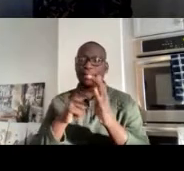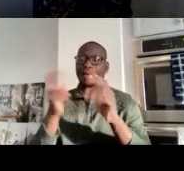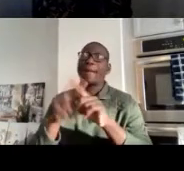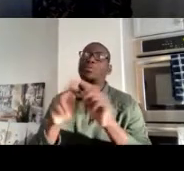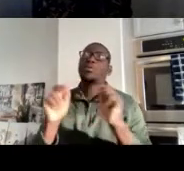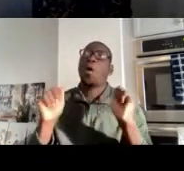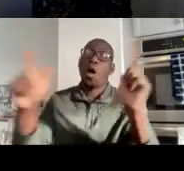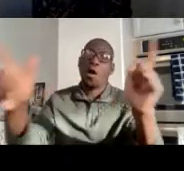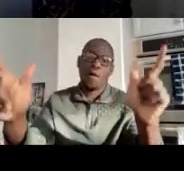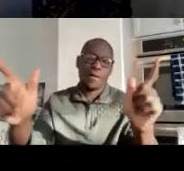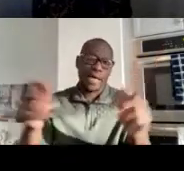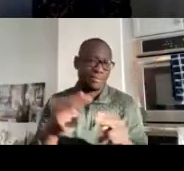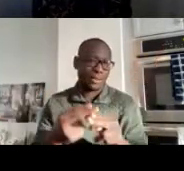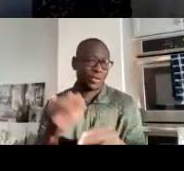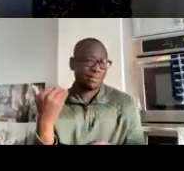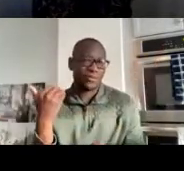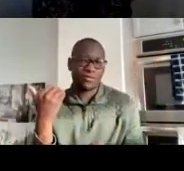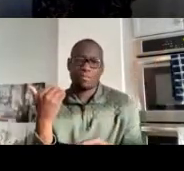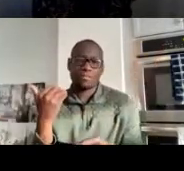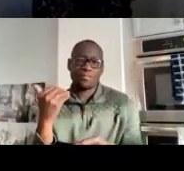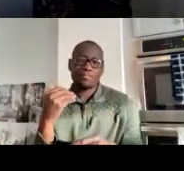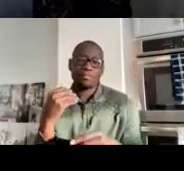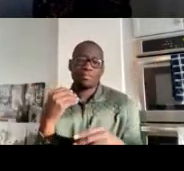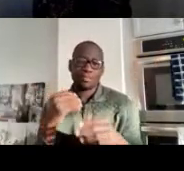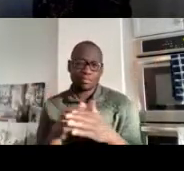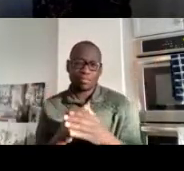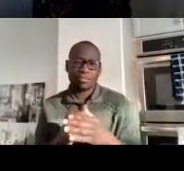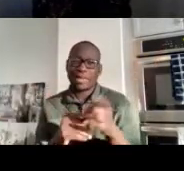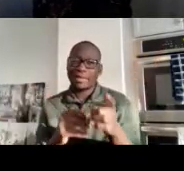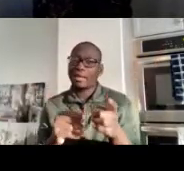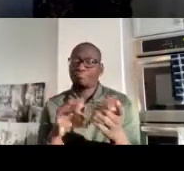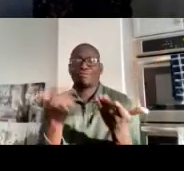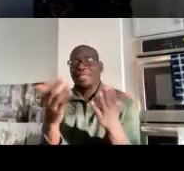hearing individual, but it does not apply to all people, like I mentioned before.